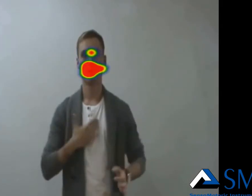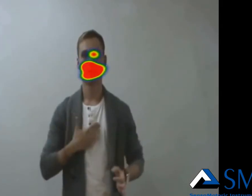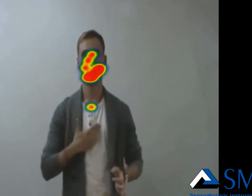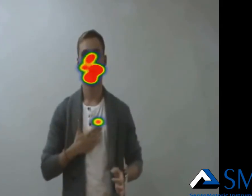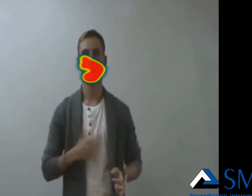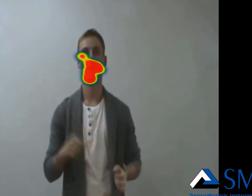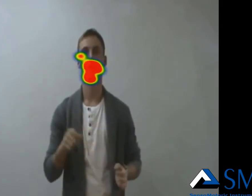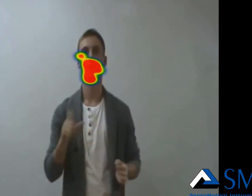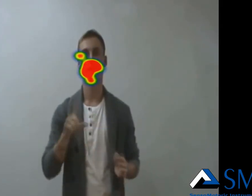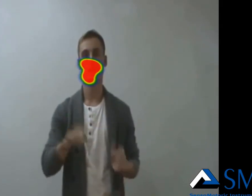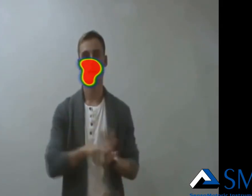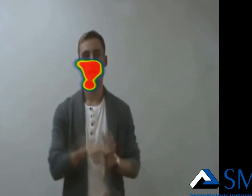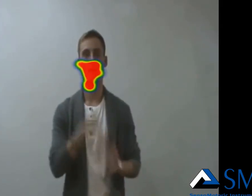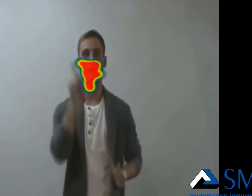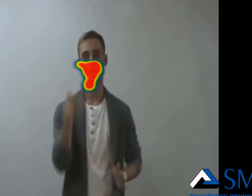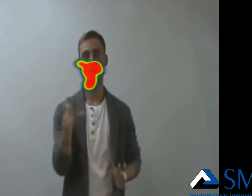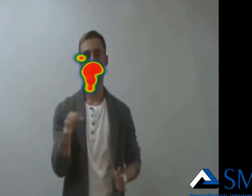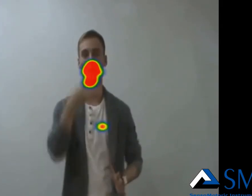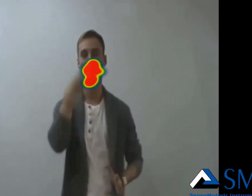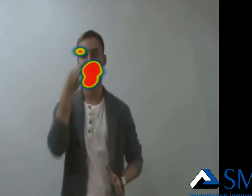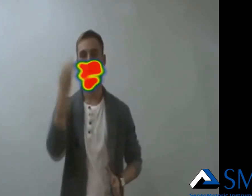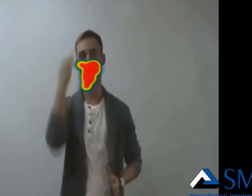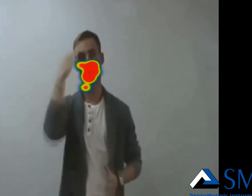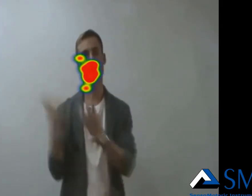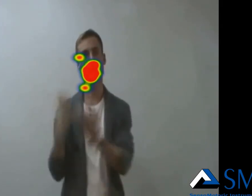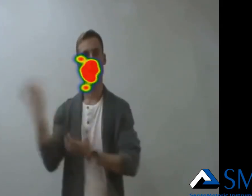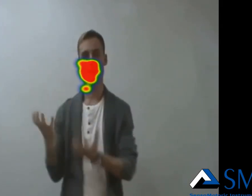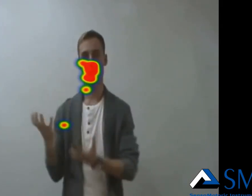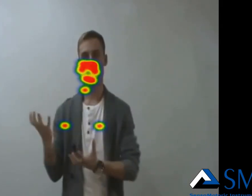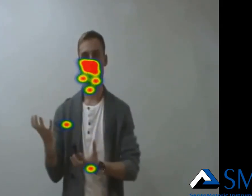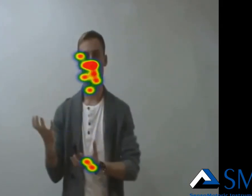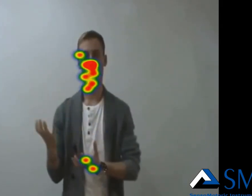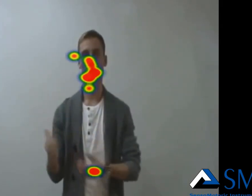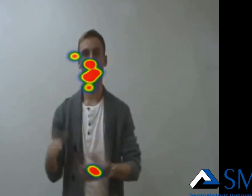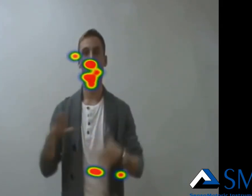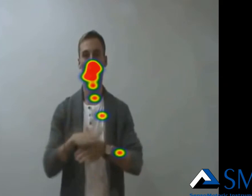When the interpreter’s, appearing in the material, facial expression is hardly visible,